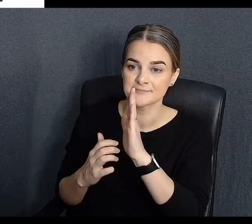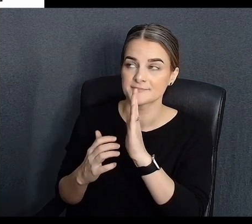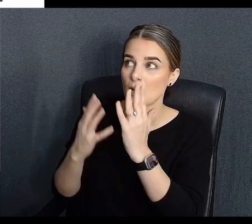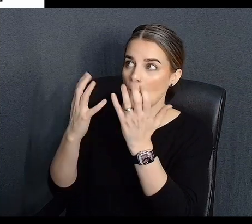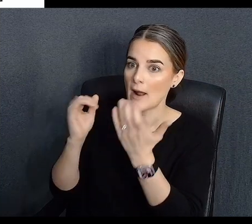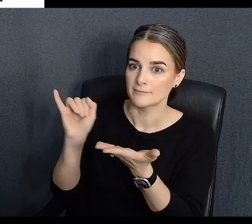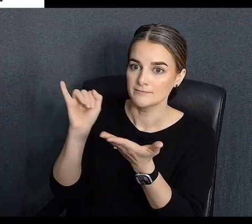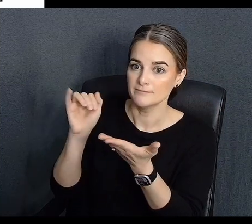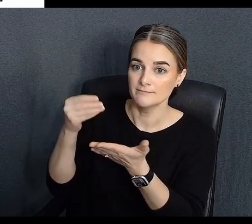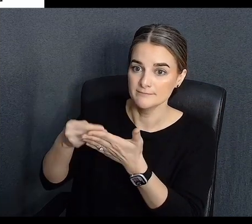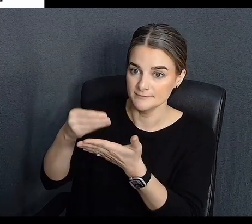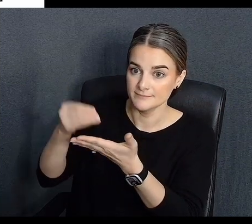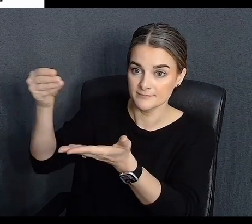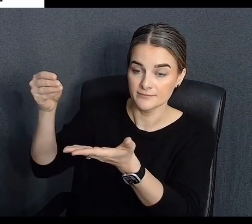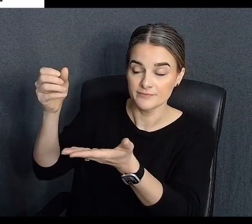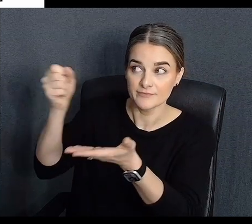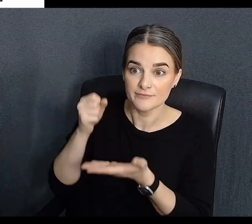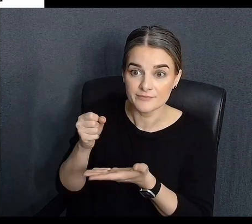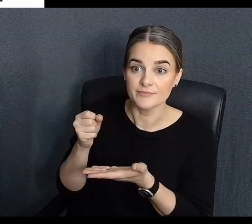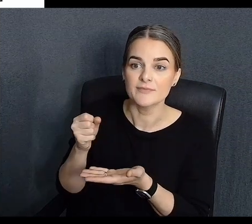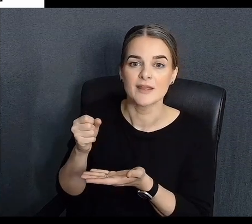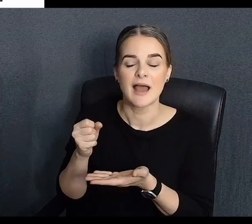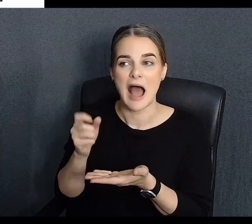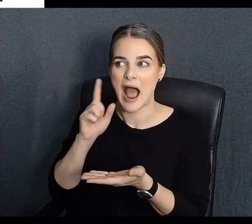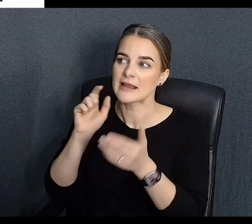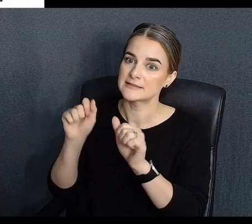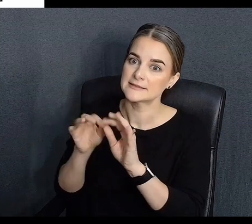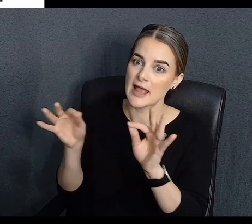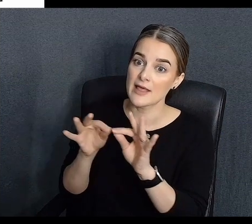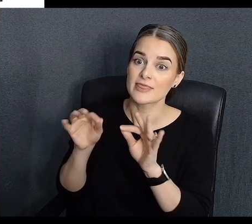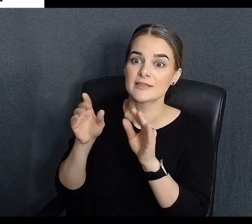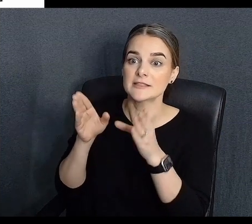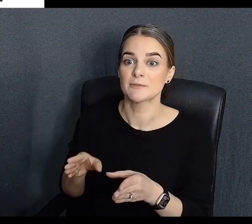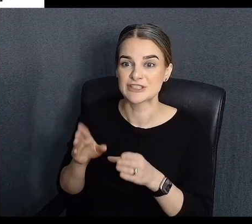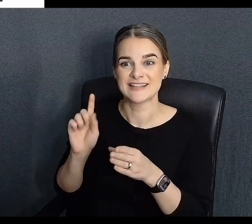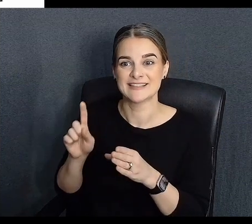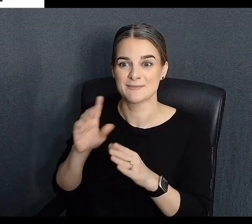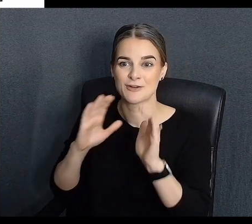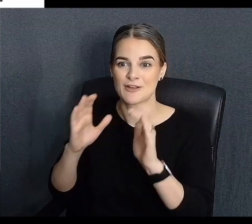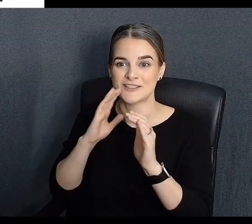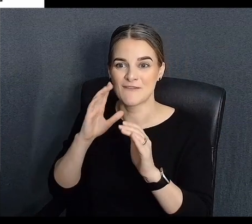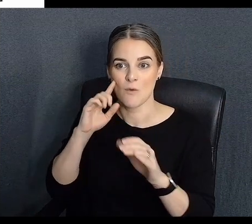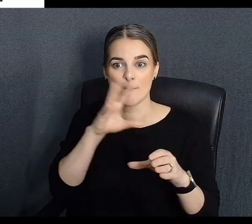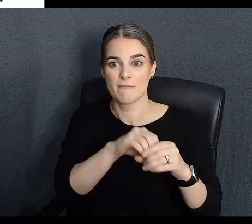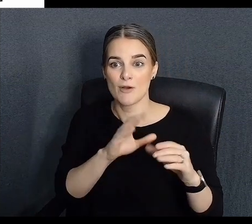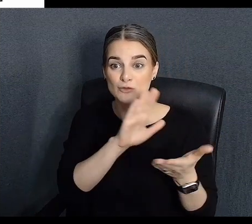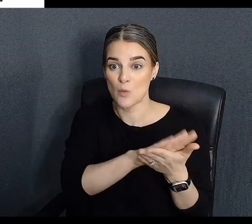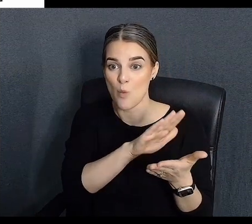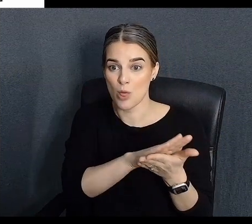I can say that this person needs this communication device to participate in school. But the medical insurance, they don't really